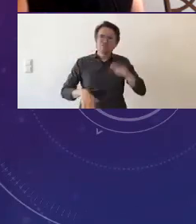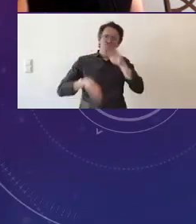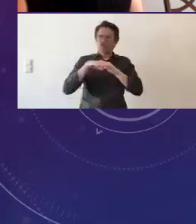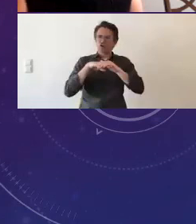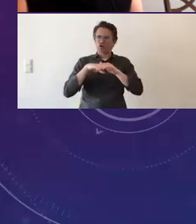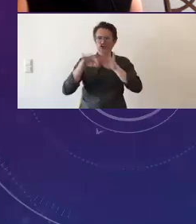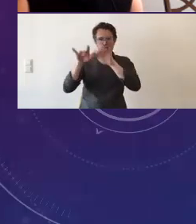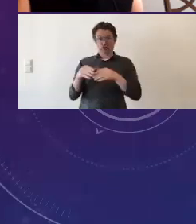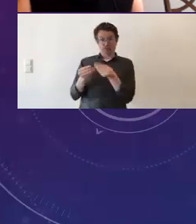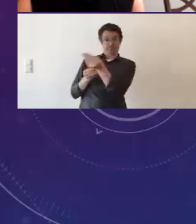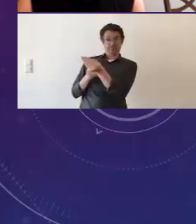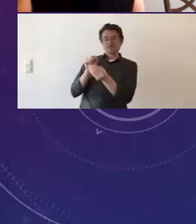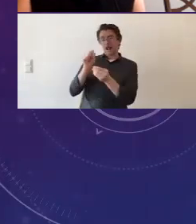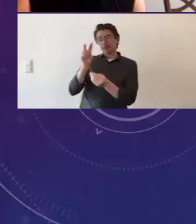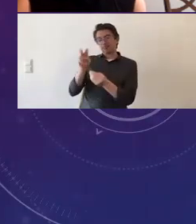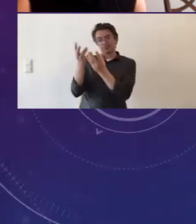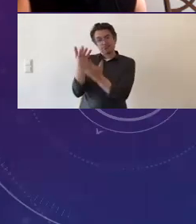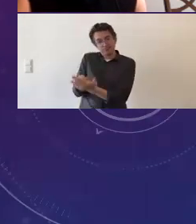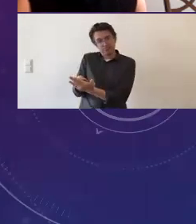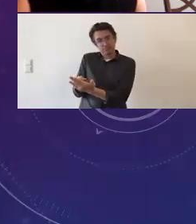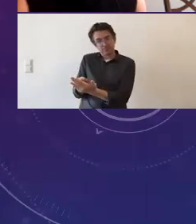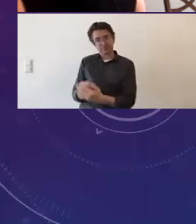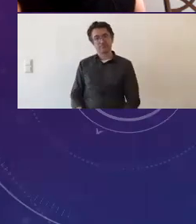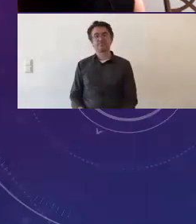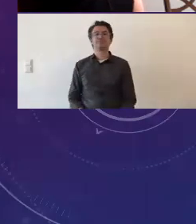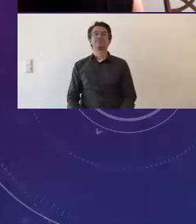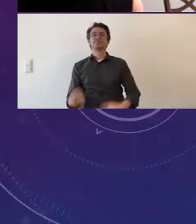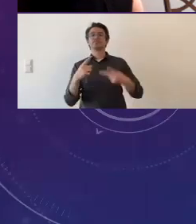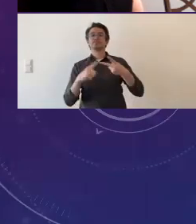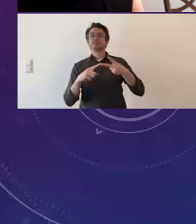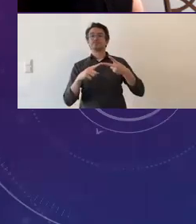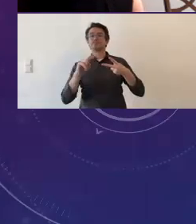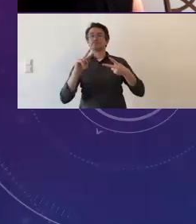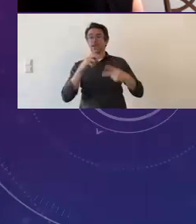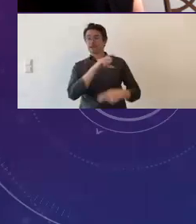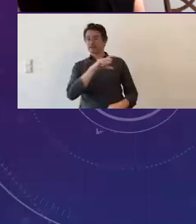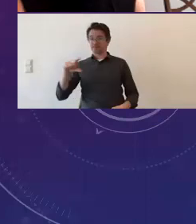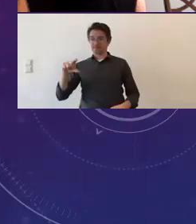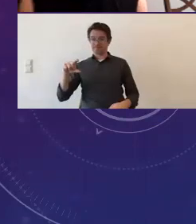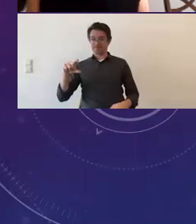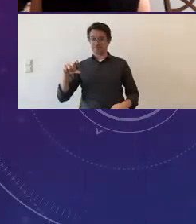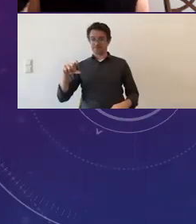behind fighting me so this is an article I wrote a couple years ago about how to